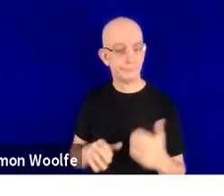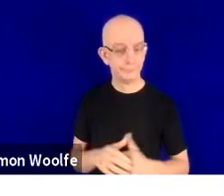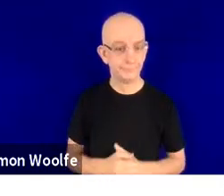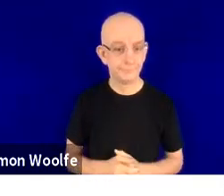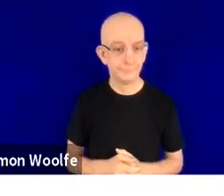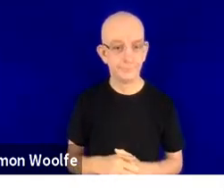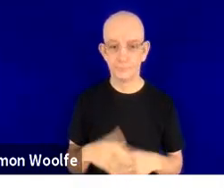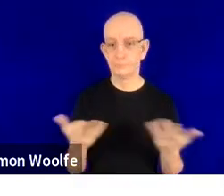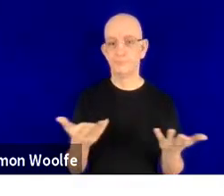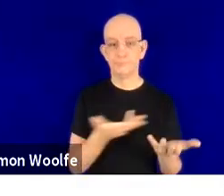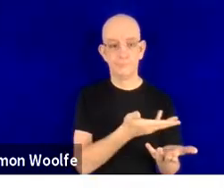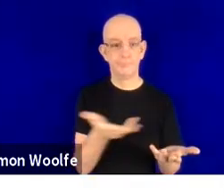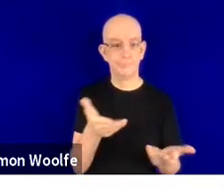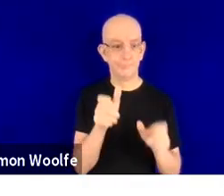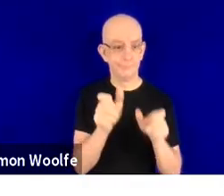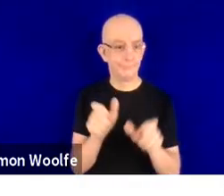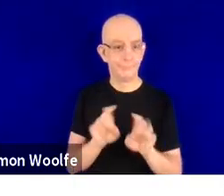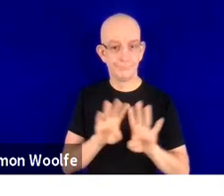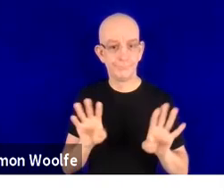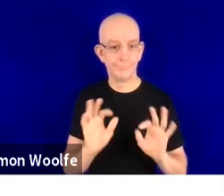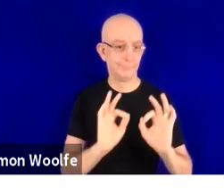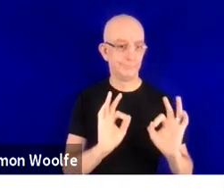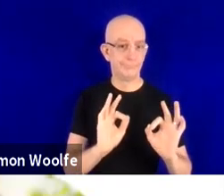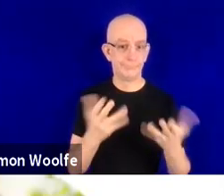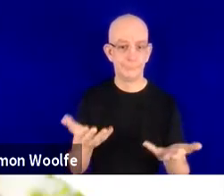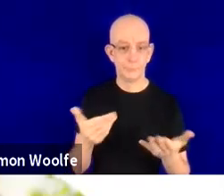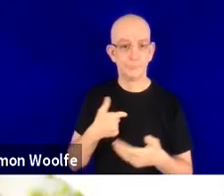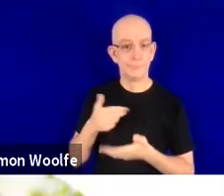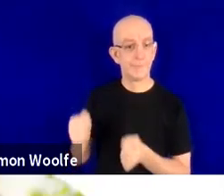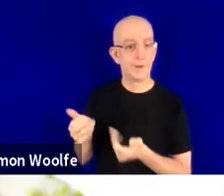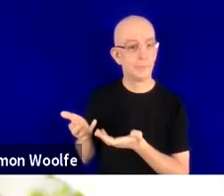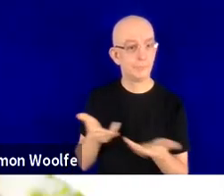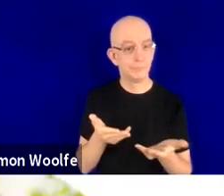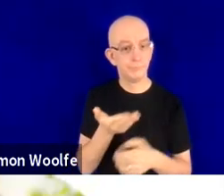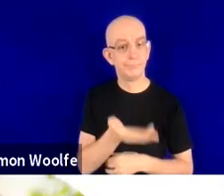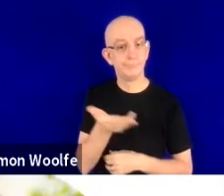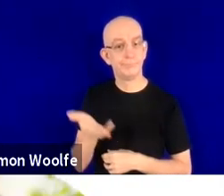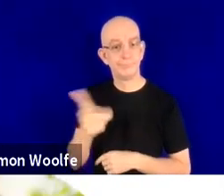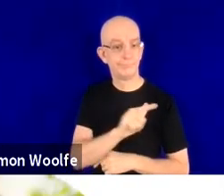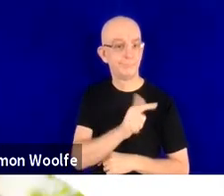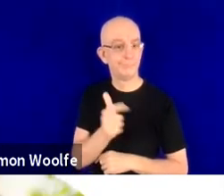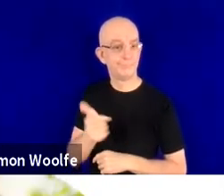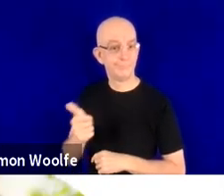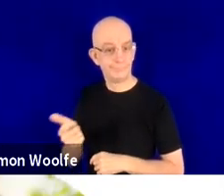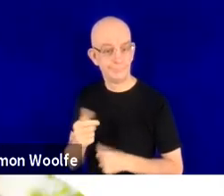So first up, we'll have Charles Knox- Vydmanov from the ILO UNICEF UNPRPD Project